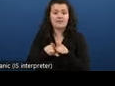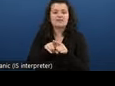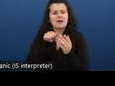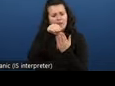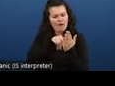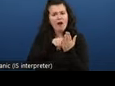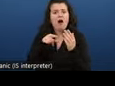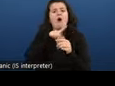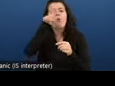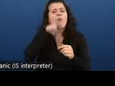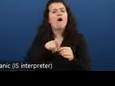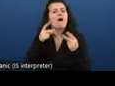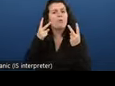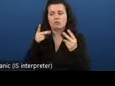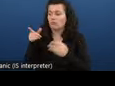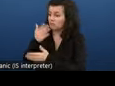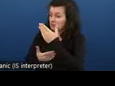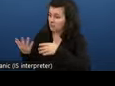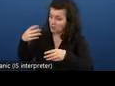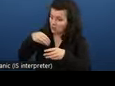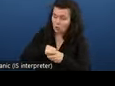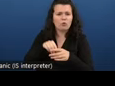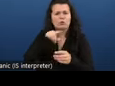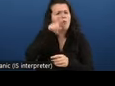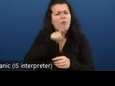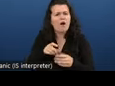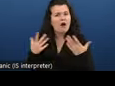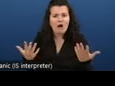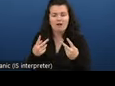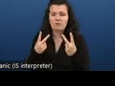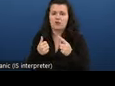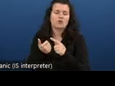people with disabilities at the brook floor, and then a new tool that is upcoming, and this will be launched this month is on our principal six elimination of discrimination